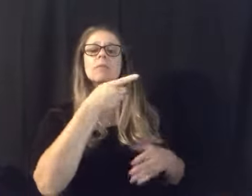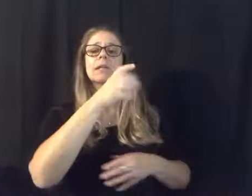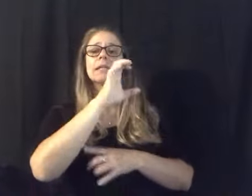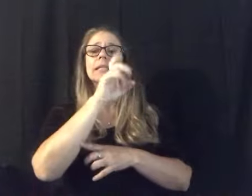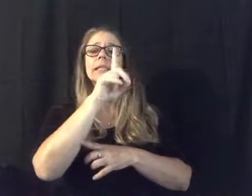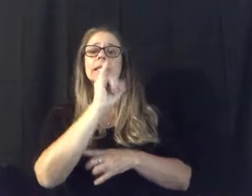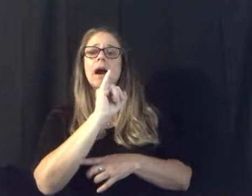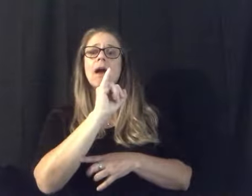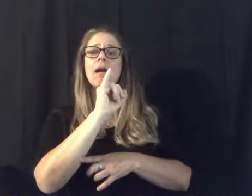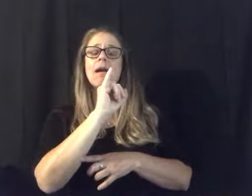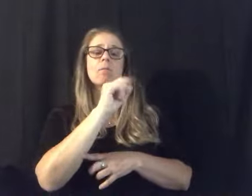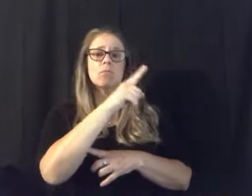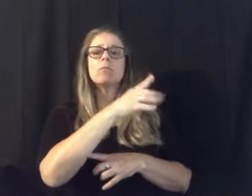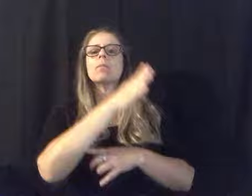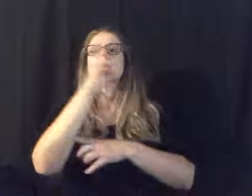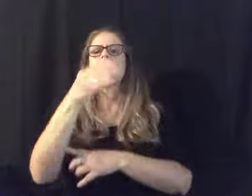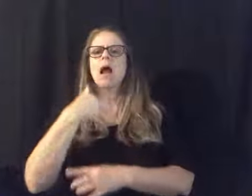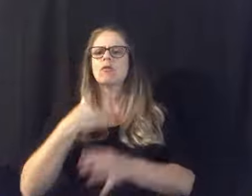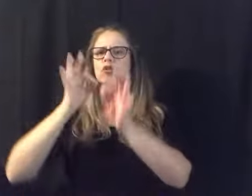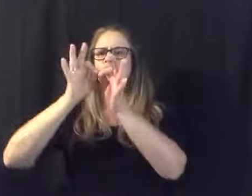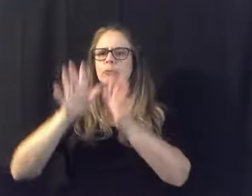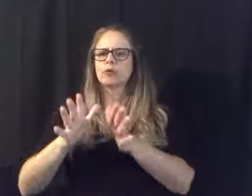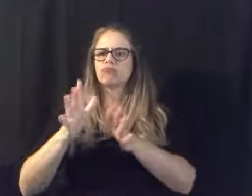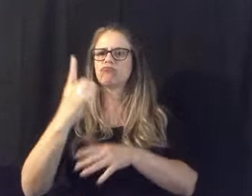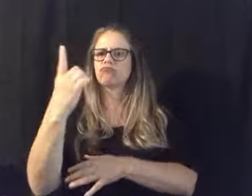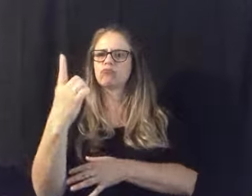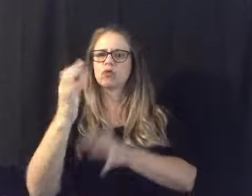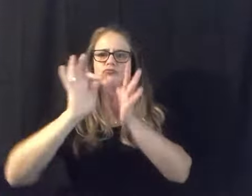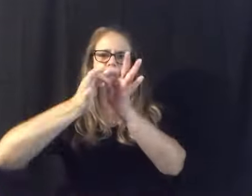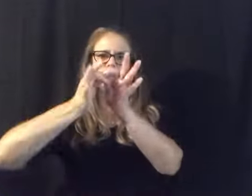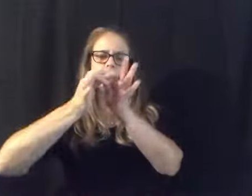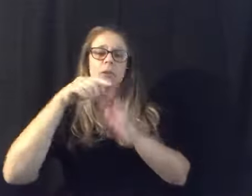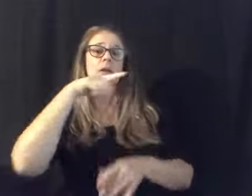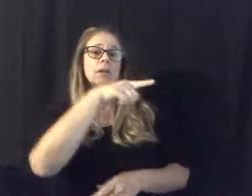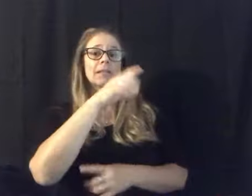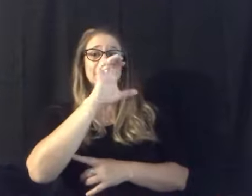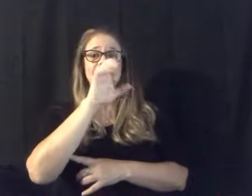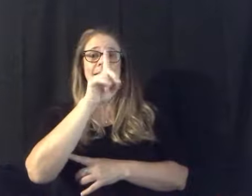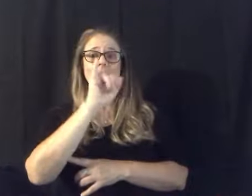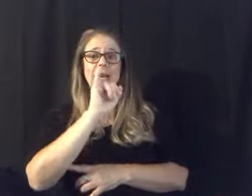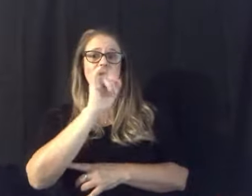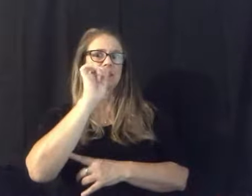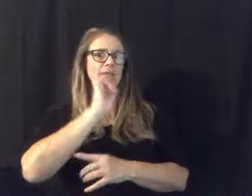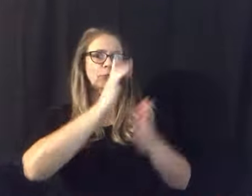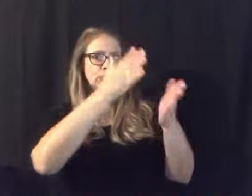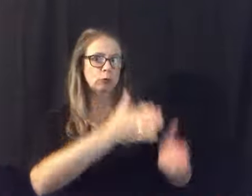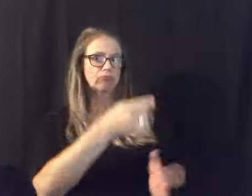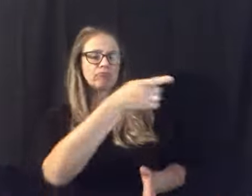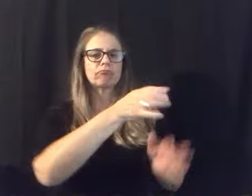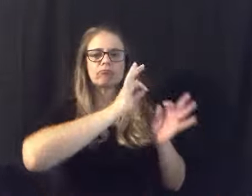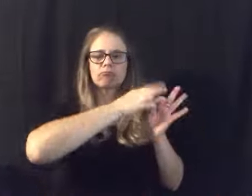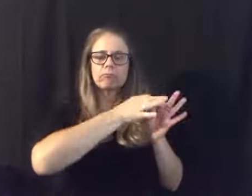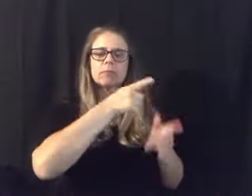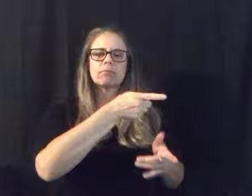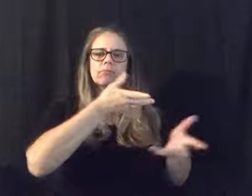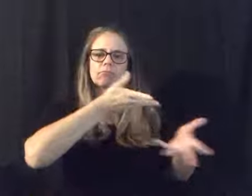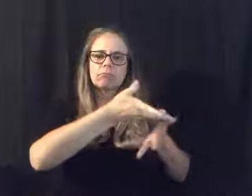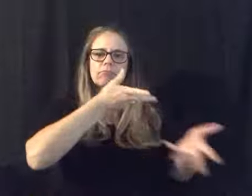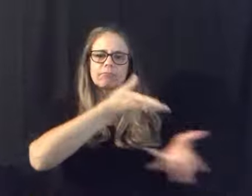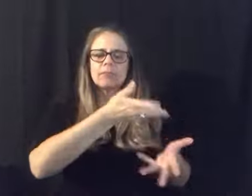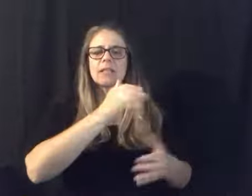a CDI would have an hearing interpreter to interact with the Deaf child,